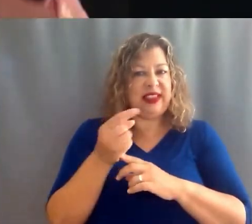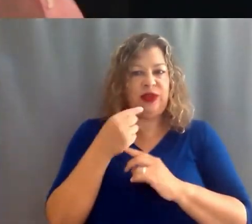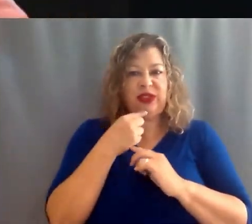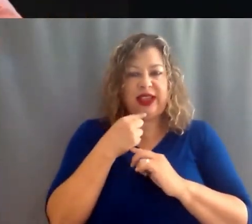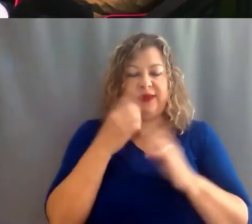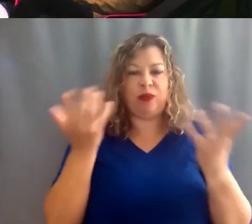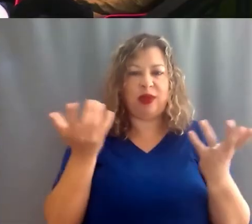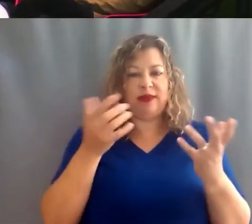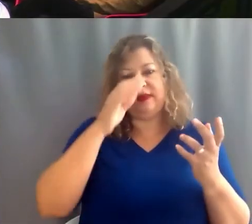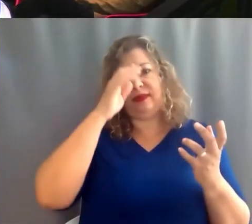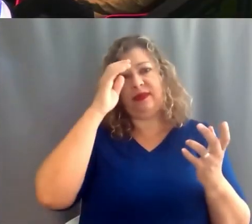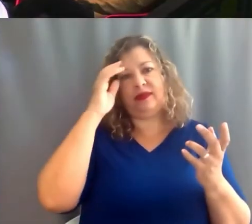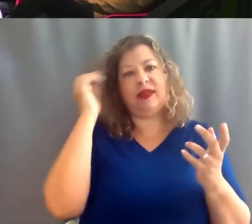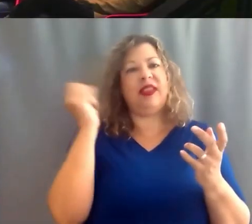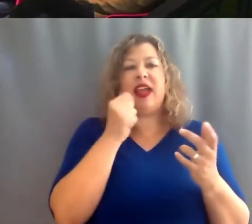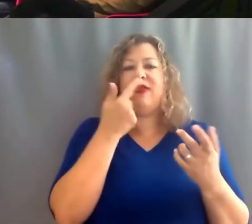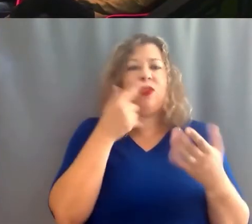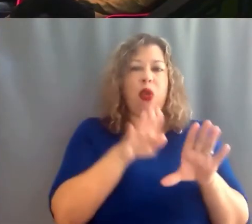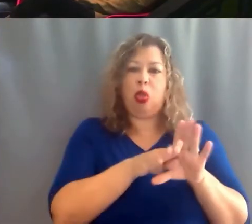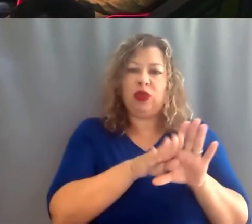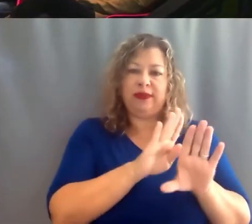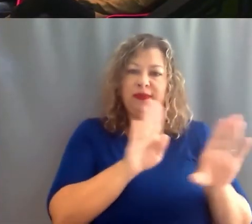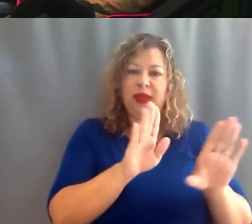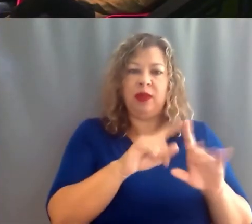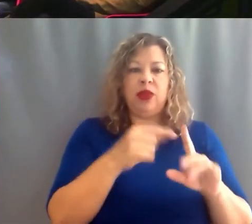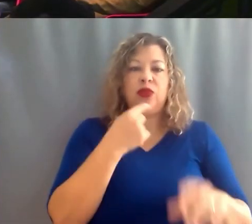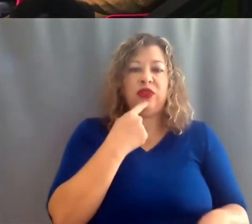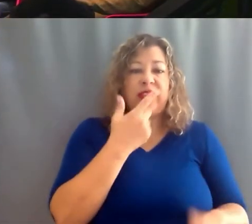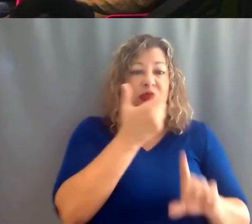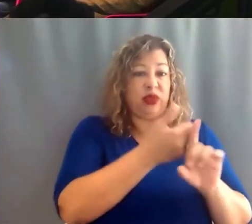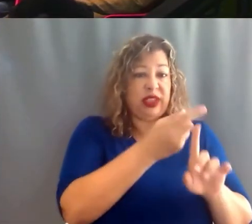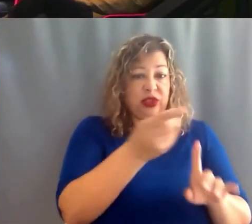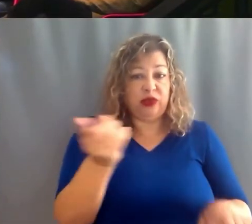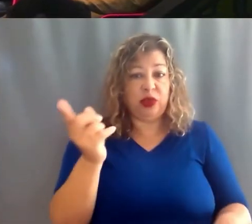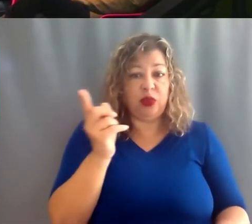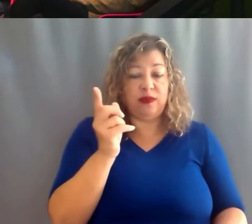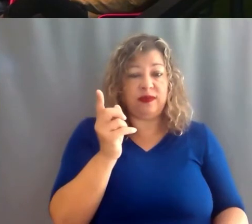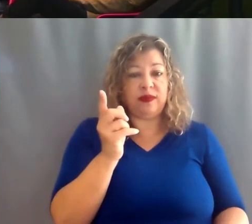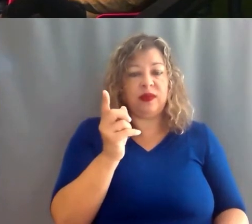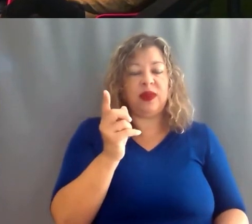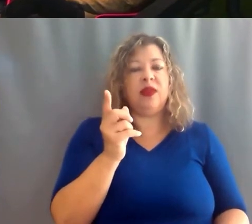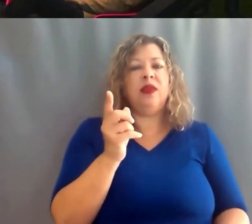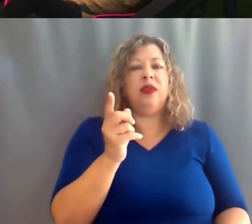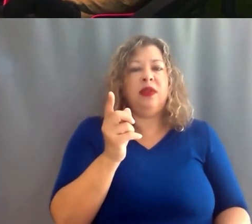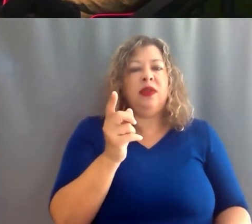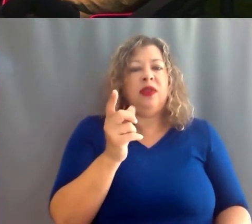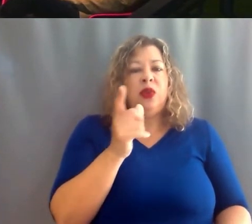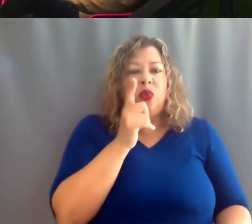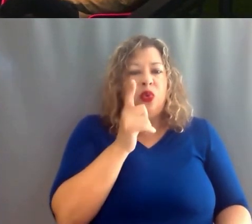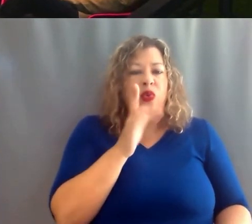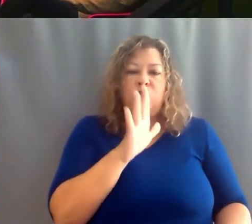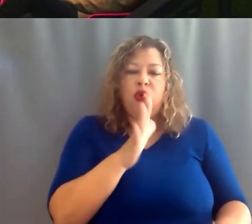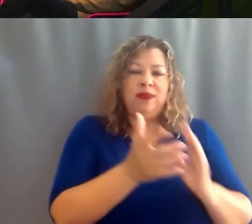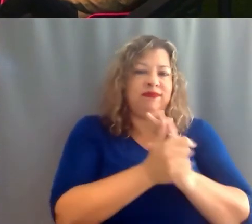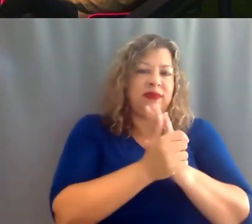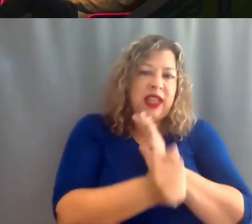But to say to each of you who have given your talents and your gifts and your time and your energy.